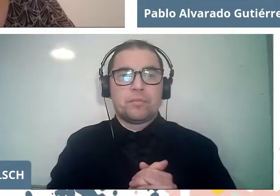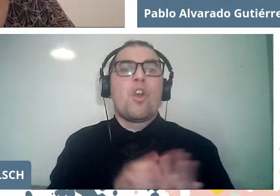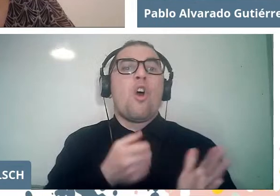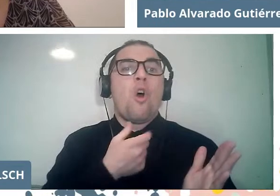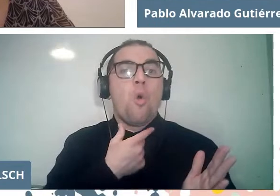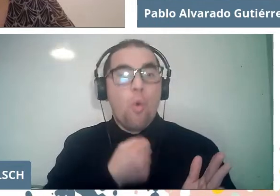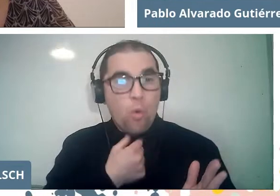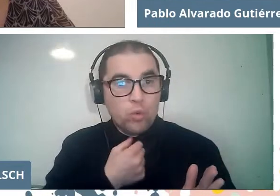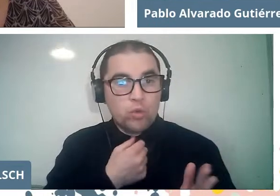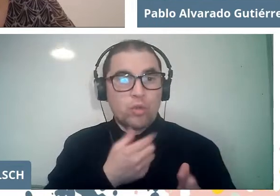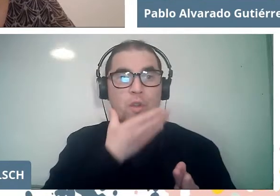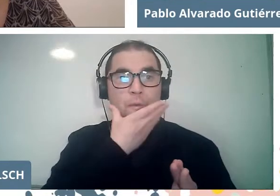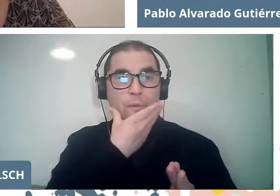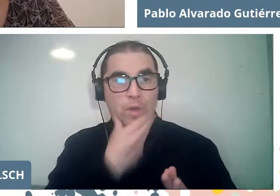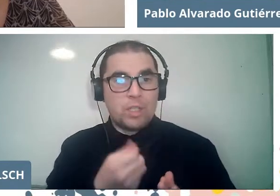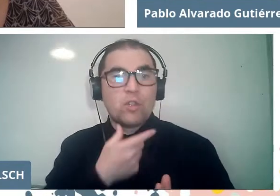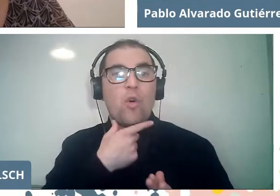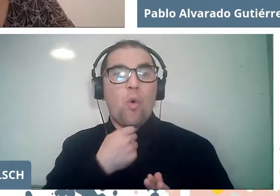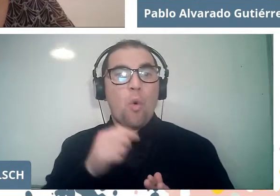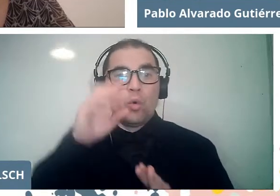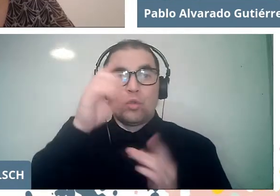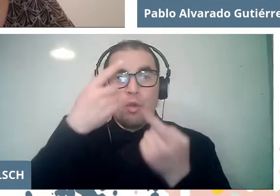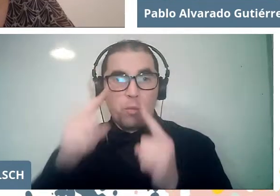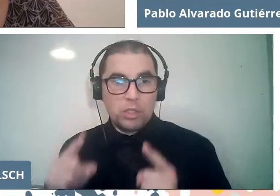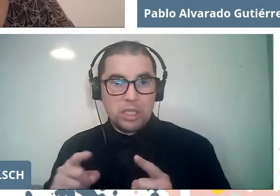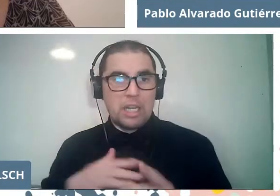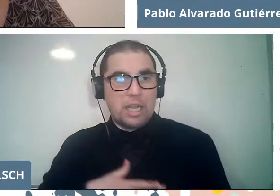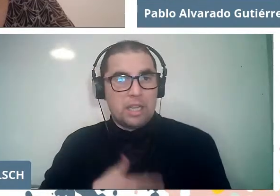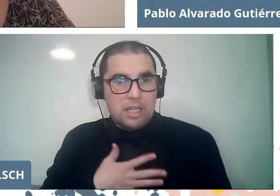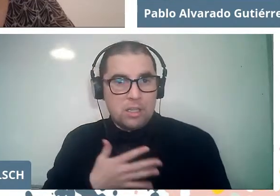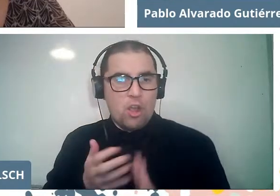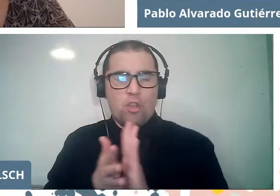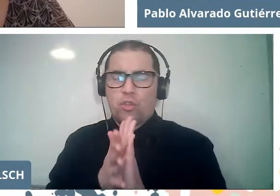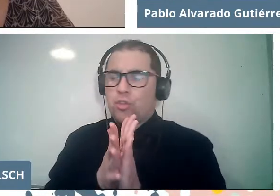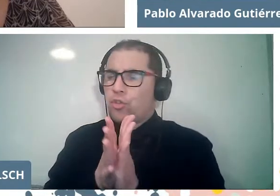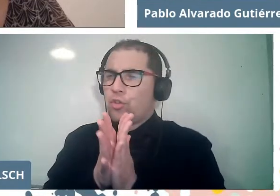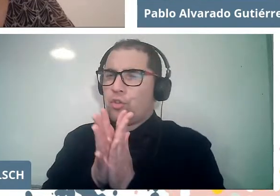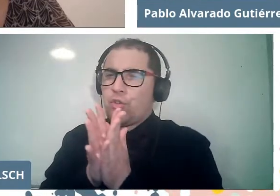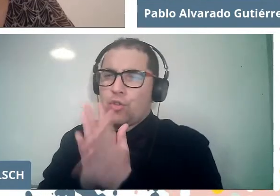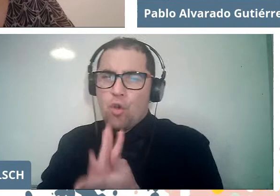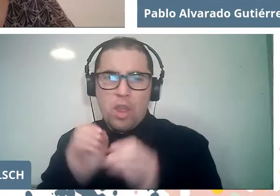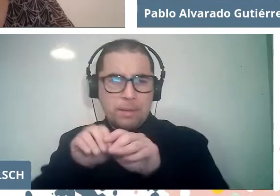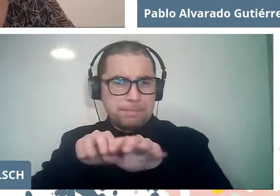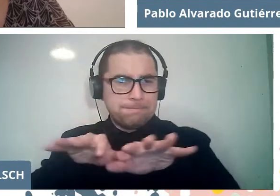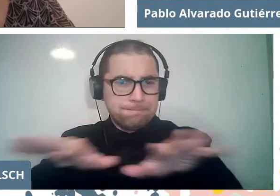aesthetics and yearnings, all trends are going to continue to exist.